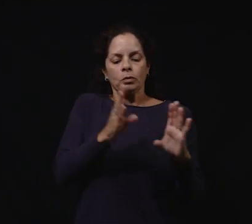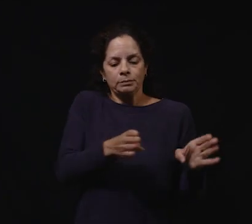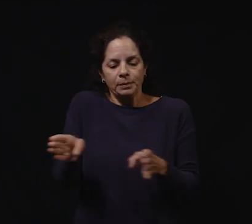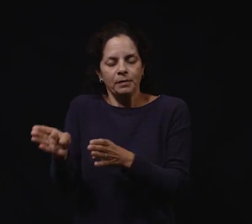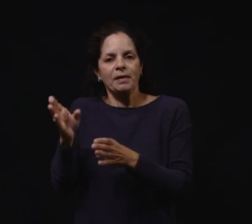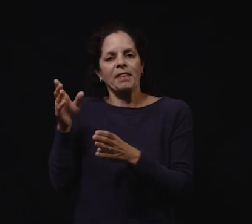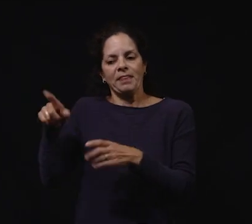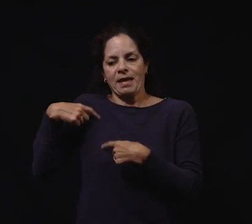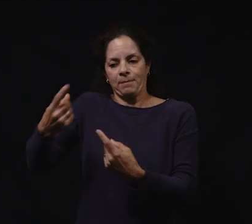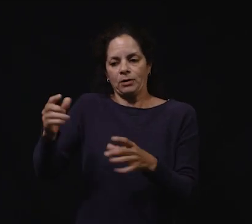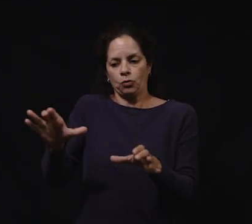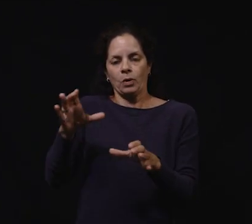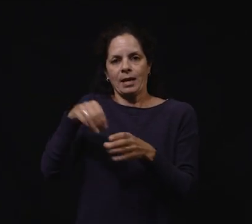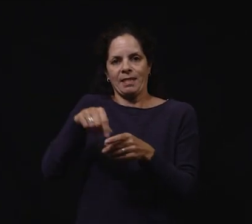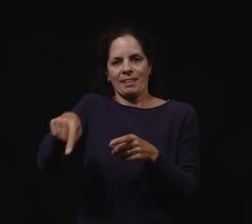they've been doing in public works or